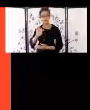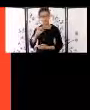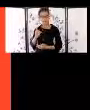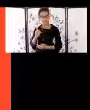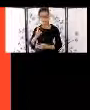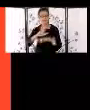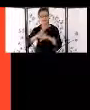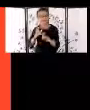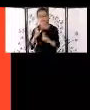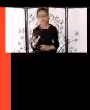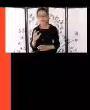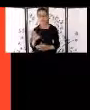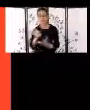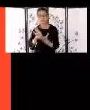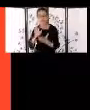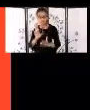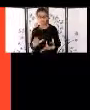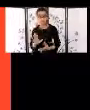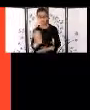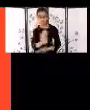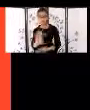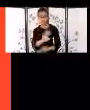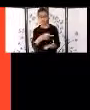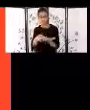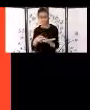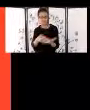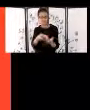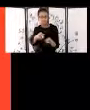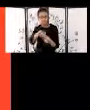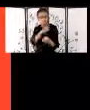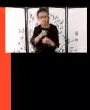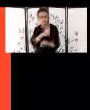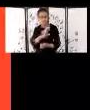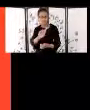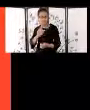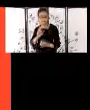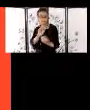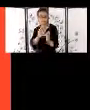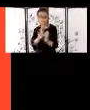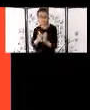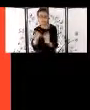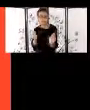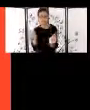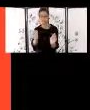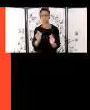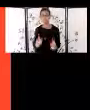taxes each year. How do you prove expenses?